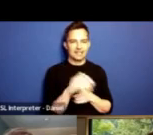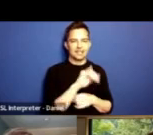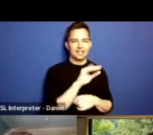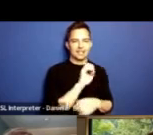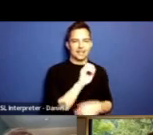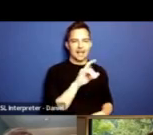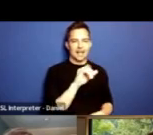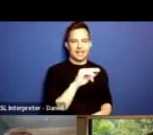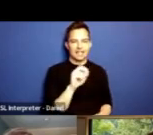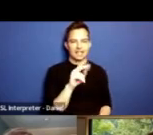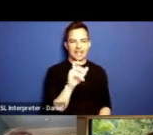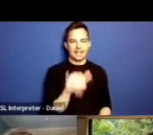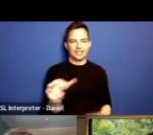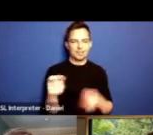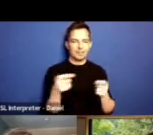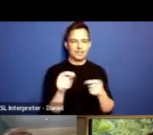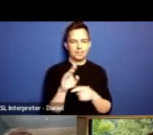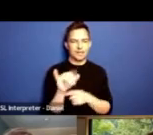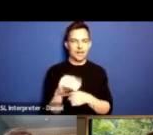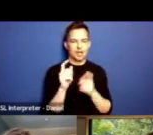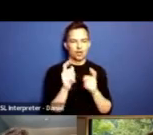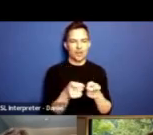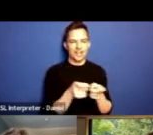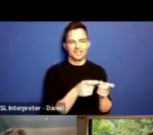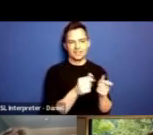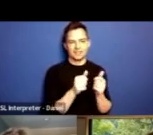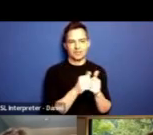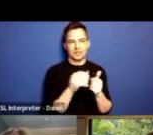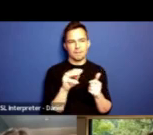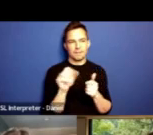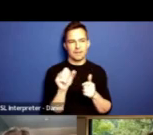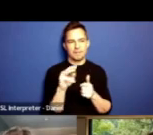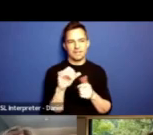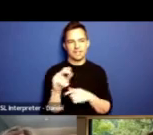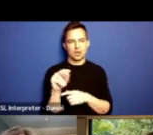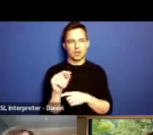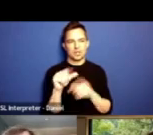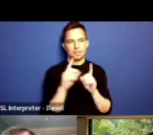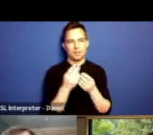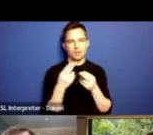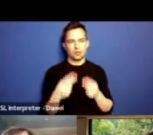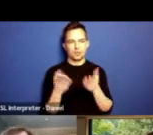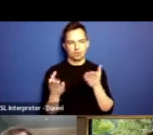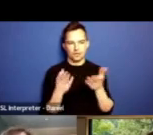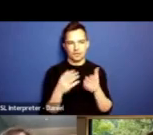who manages the TBI grant with Minnesota Department of Human Services. And Jill Ferrington